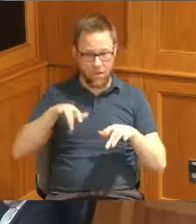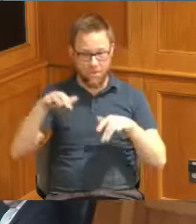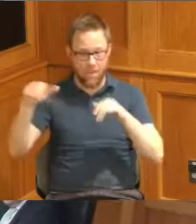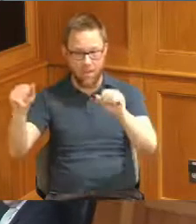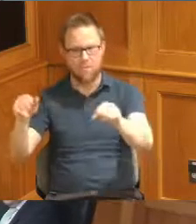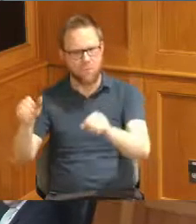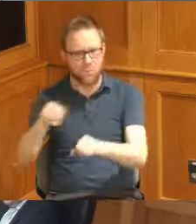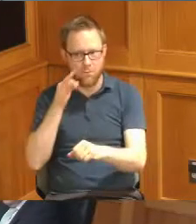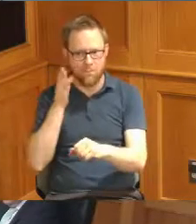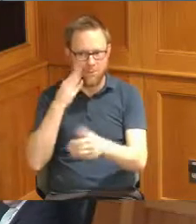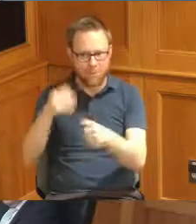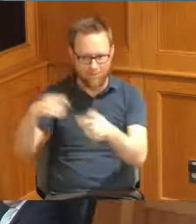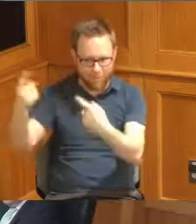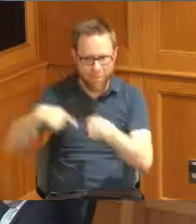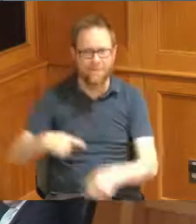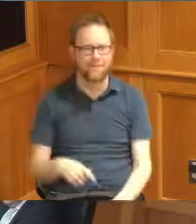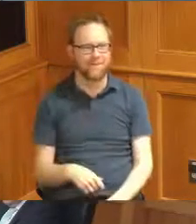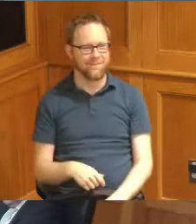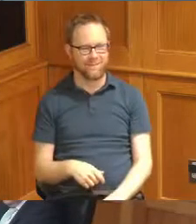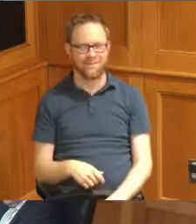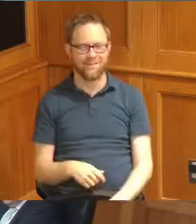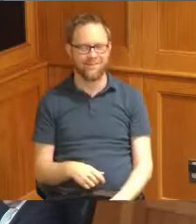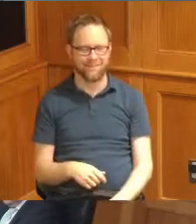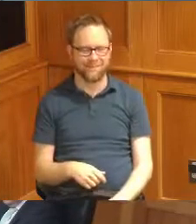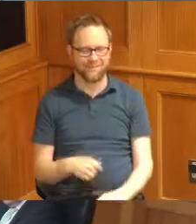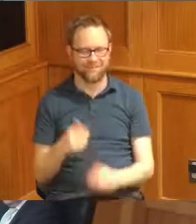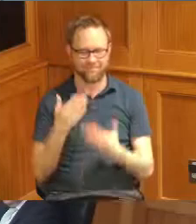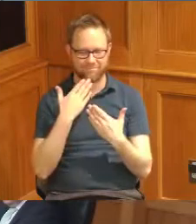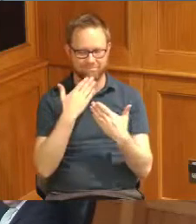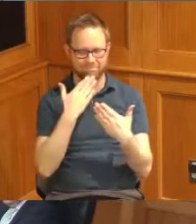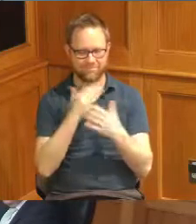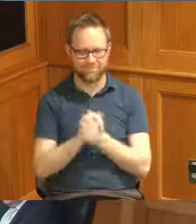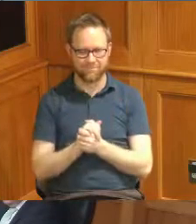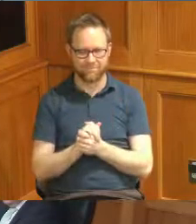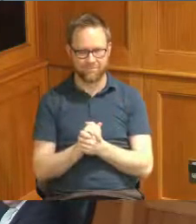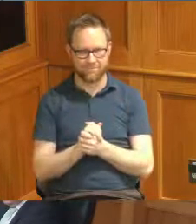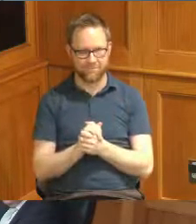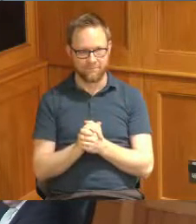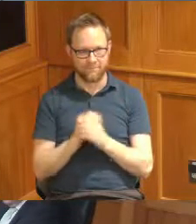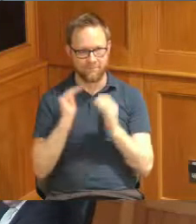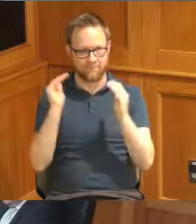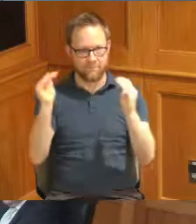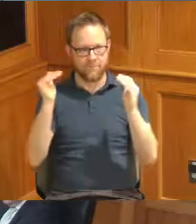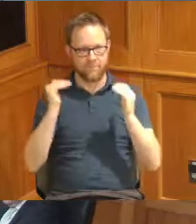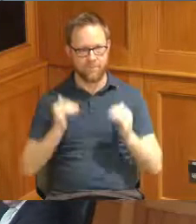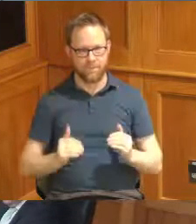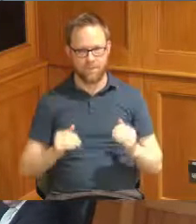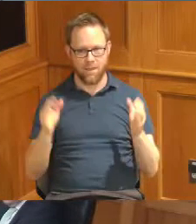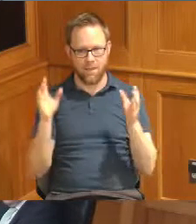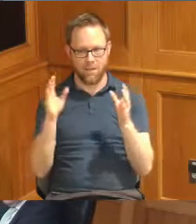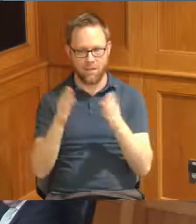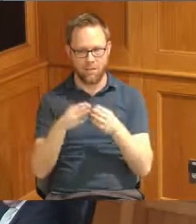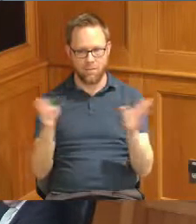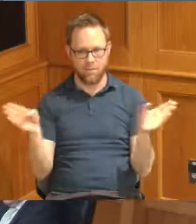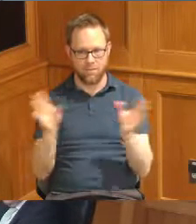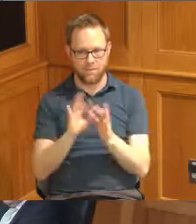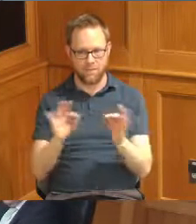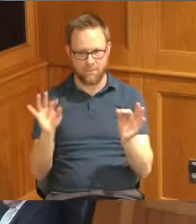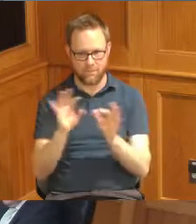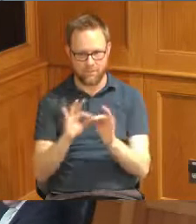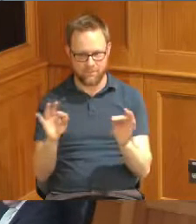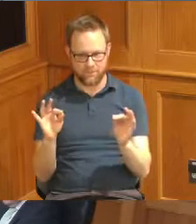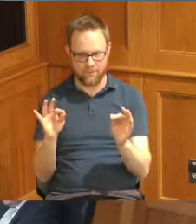come on down thank y'all so much thank you okay now we will go to public comments and